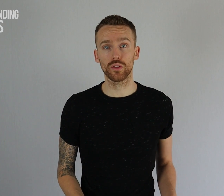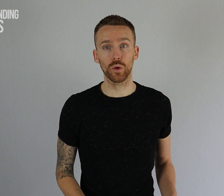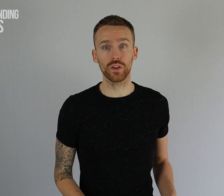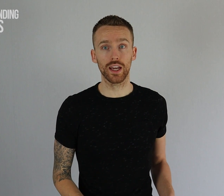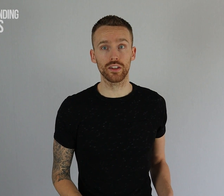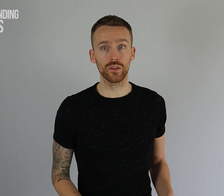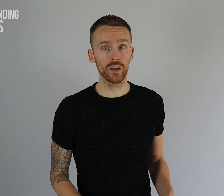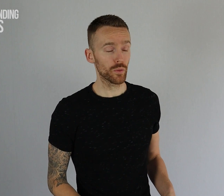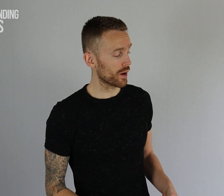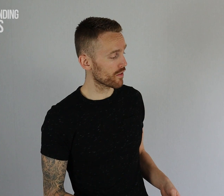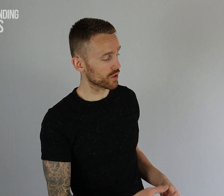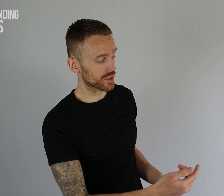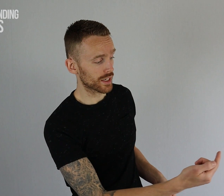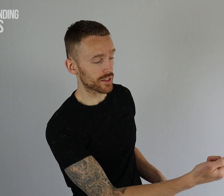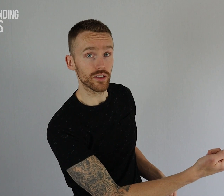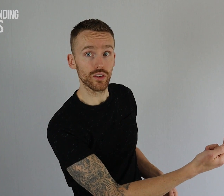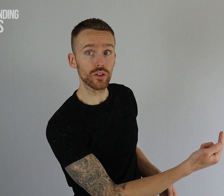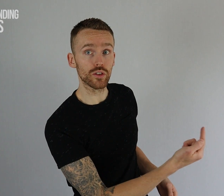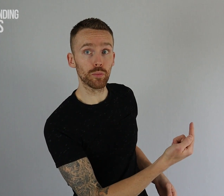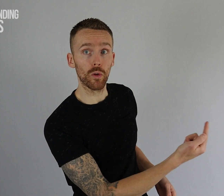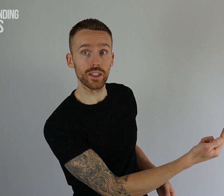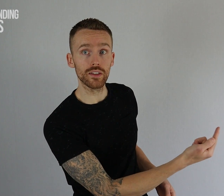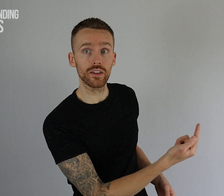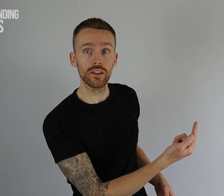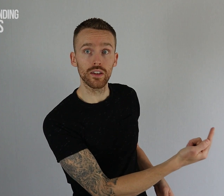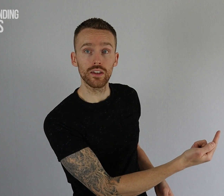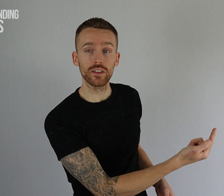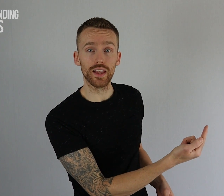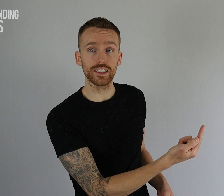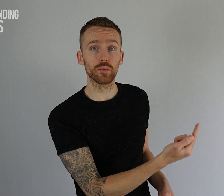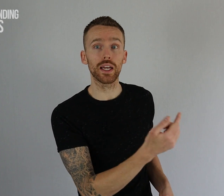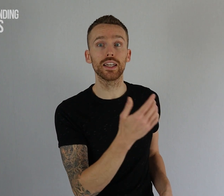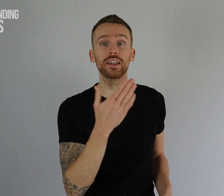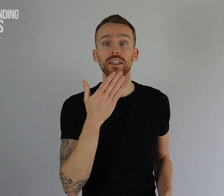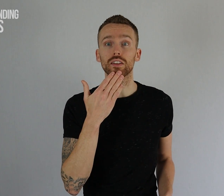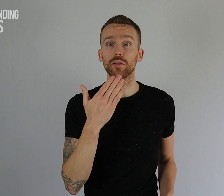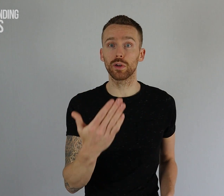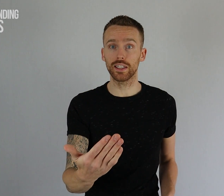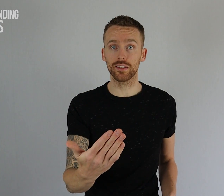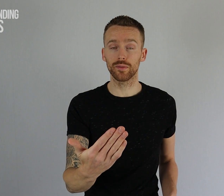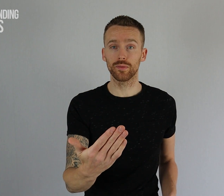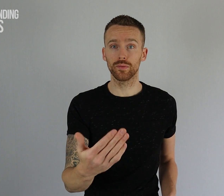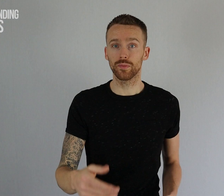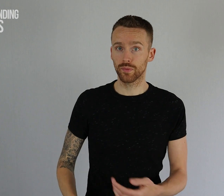you can do, wherever your till is, you can just point to that display and sign please.